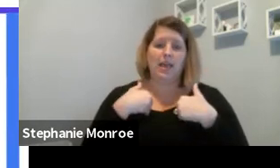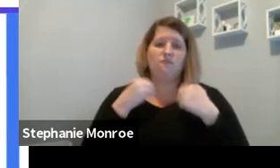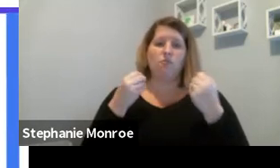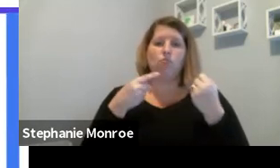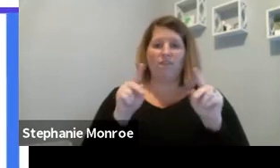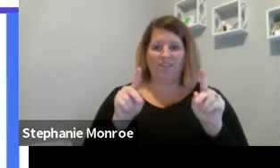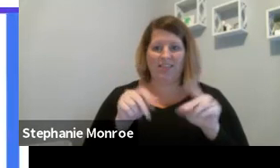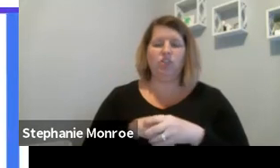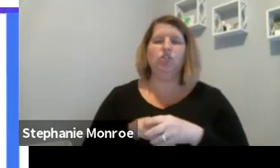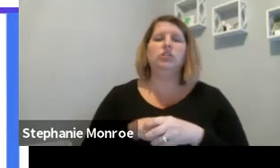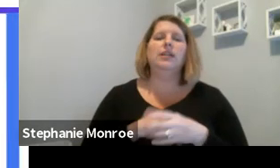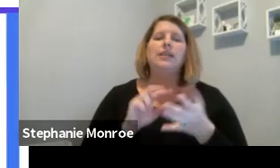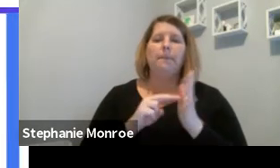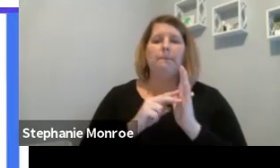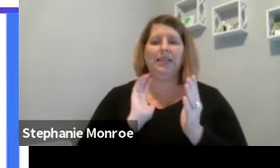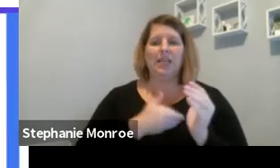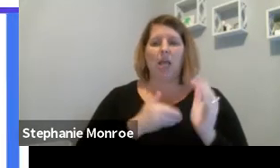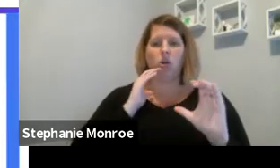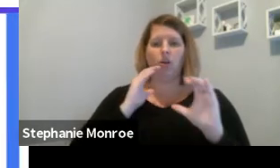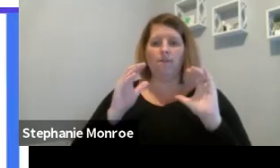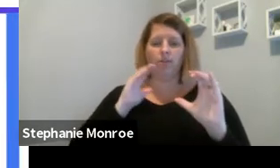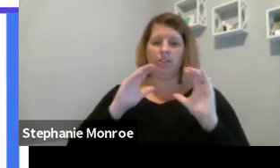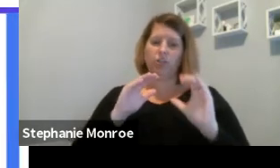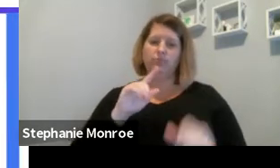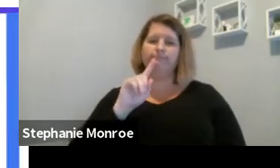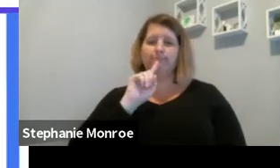That means our conversations are confidential.